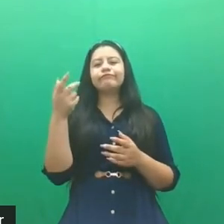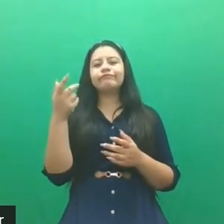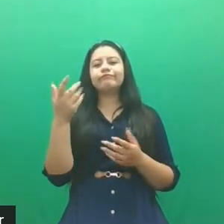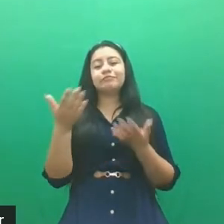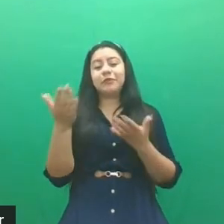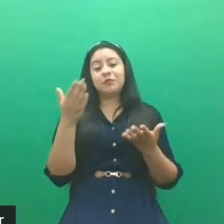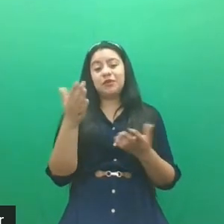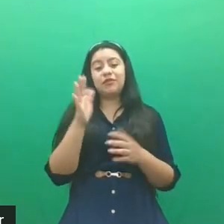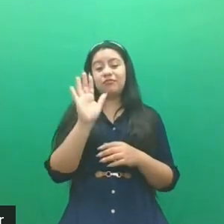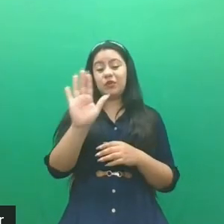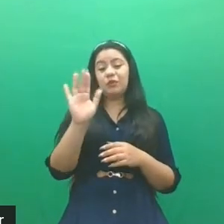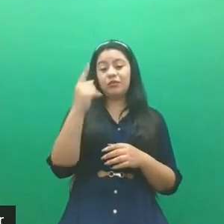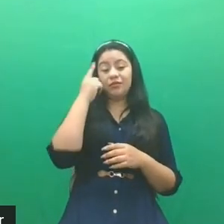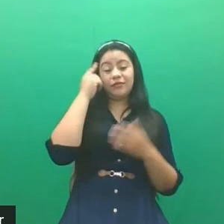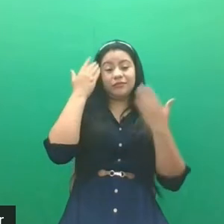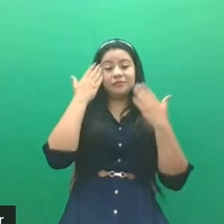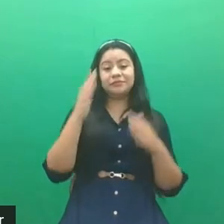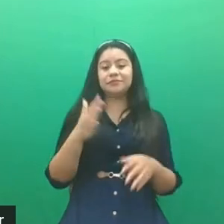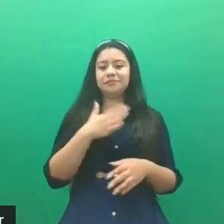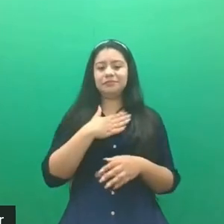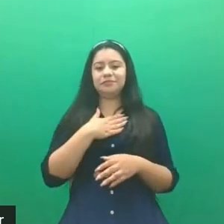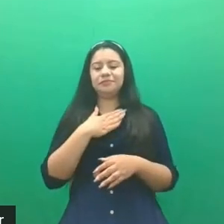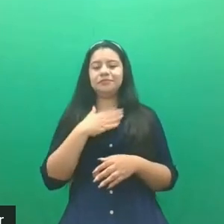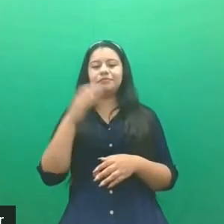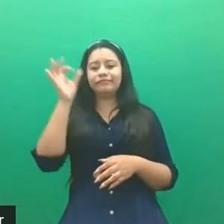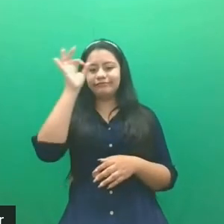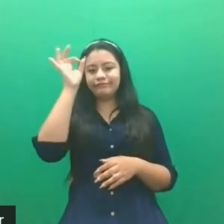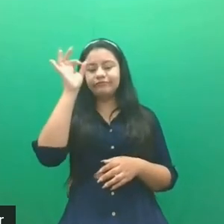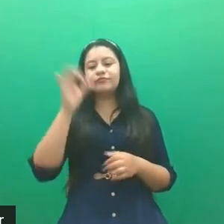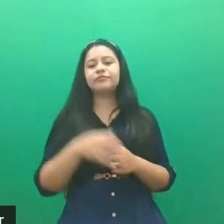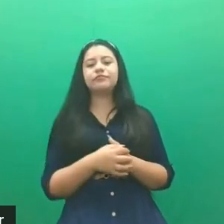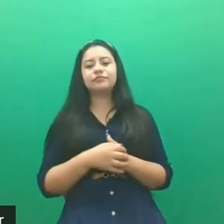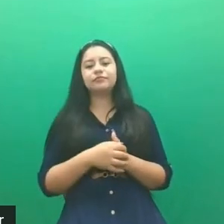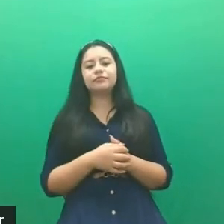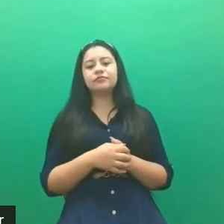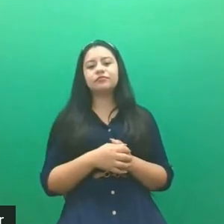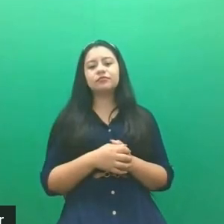thoughts on that? Yeah I mean I would say that of all the collections that we see,